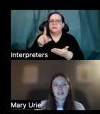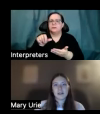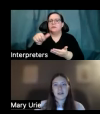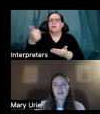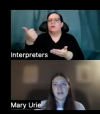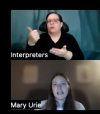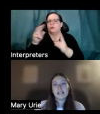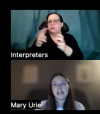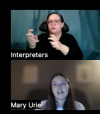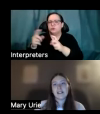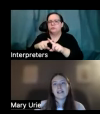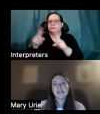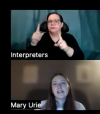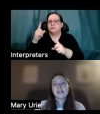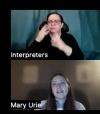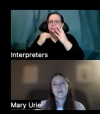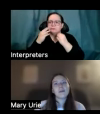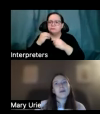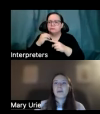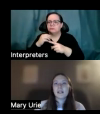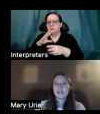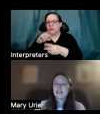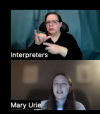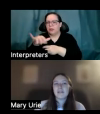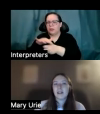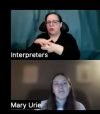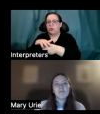issues in that area that some other people may not see if they